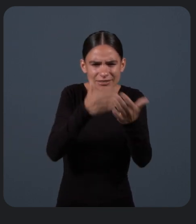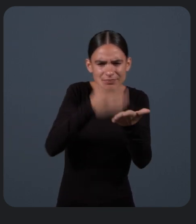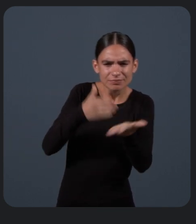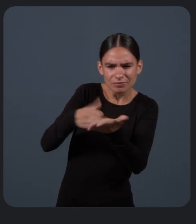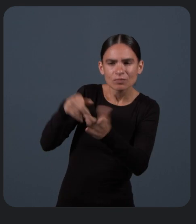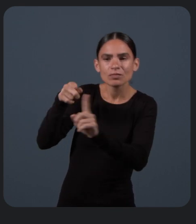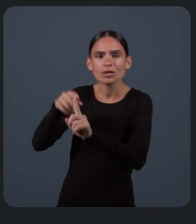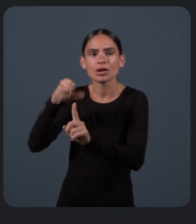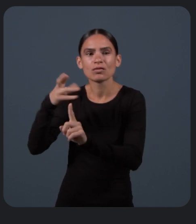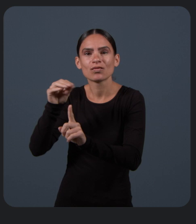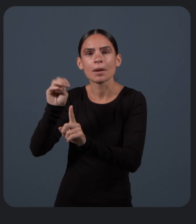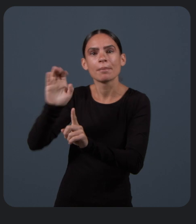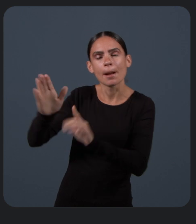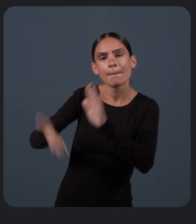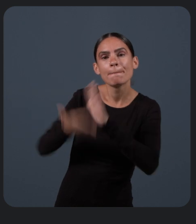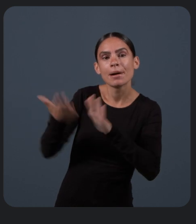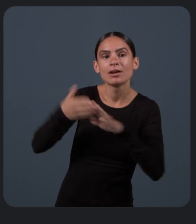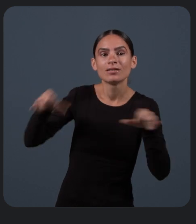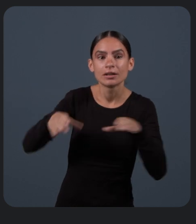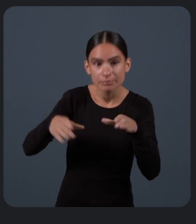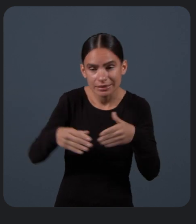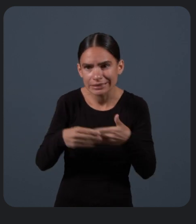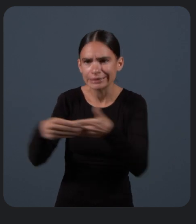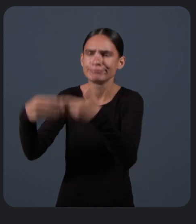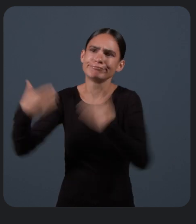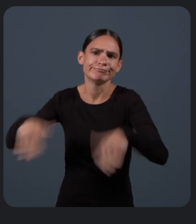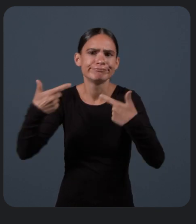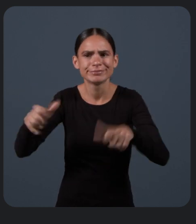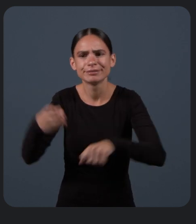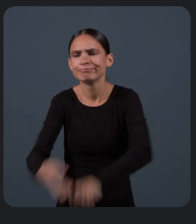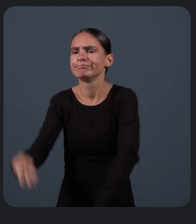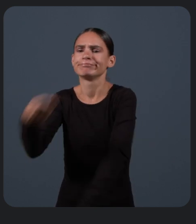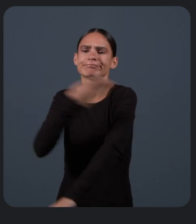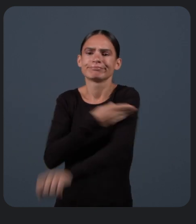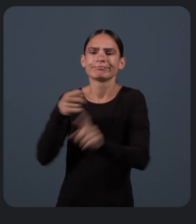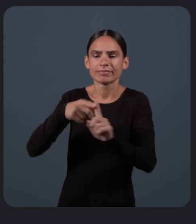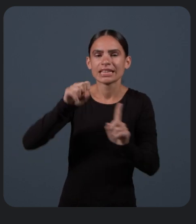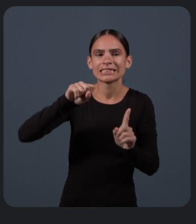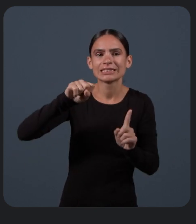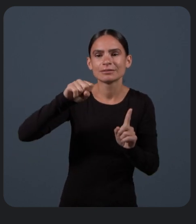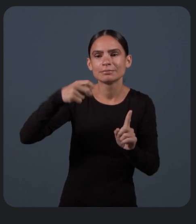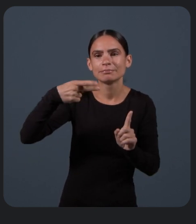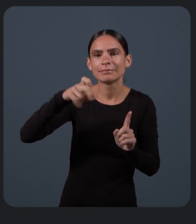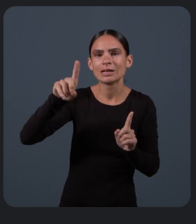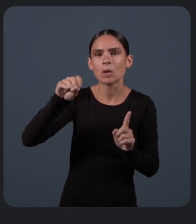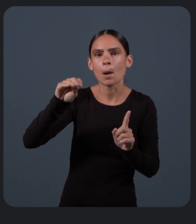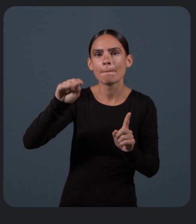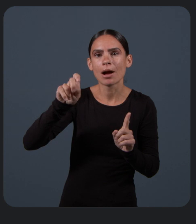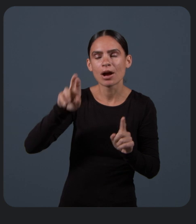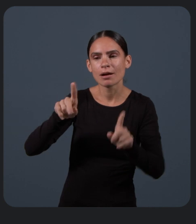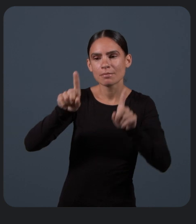leading to massive gains on the popular Speedometer benchmark. And, because Speedometer measures real-world web